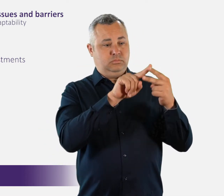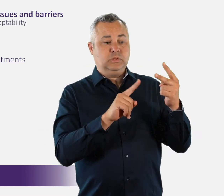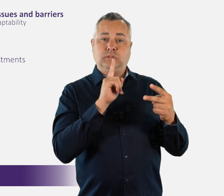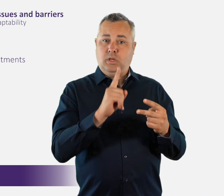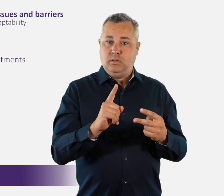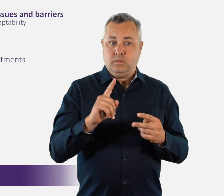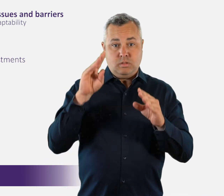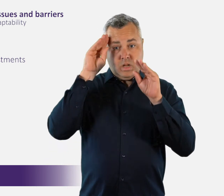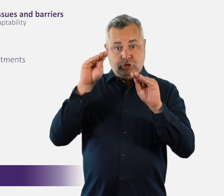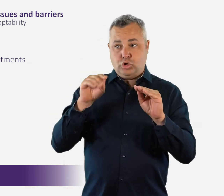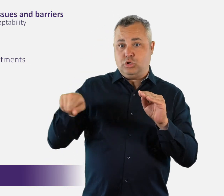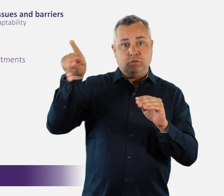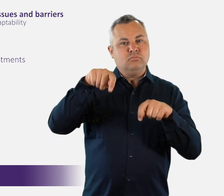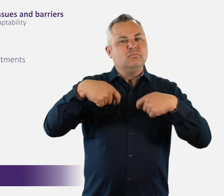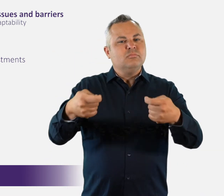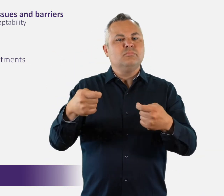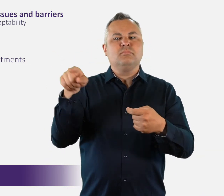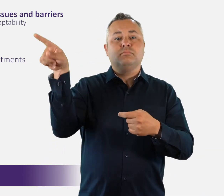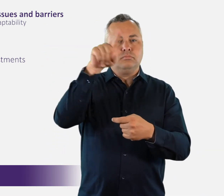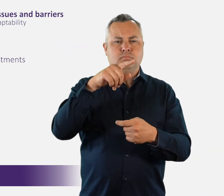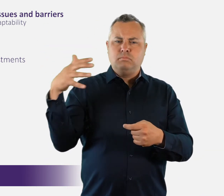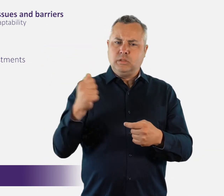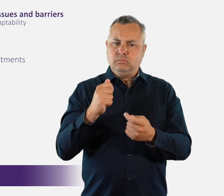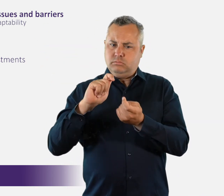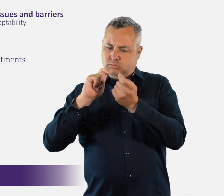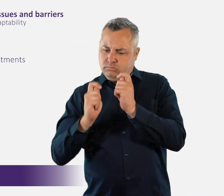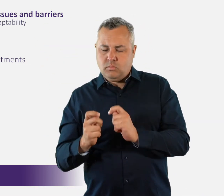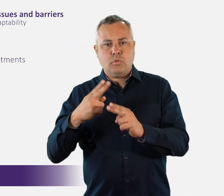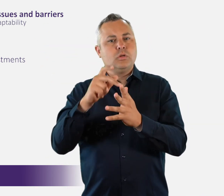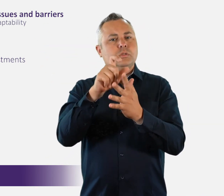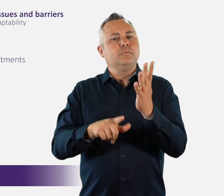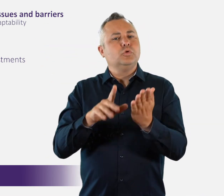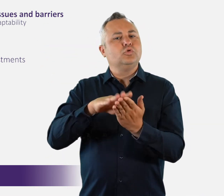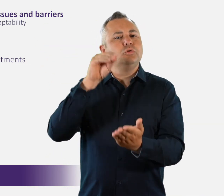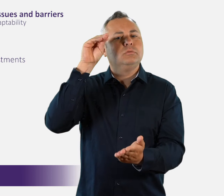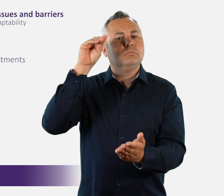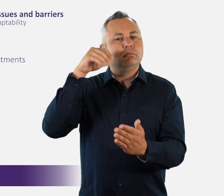require education providers to make reasonable adjustments to assist students with disability -